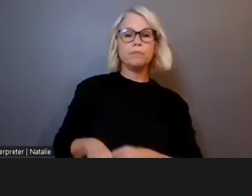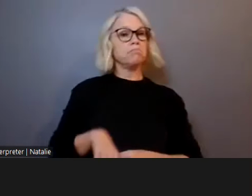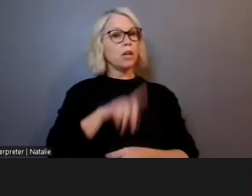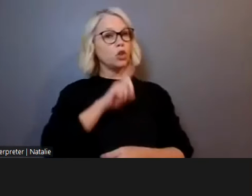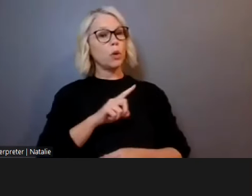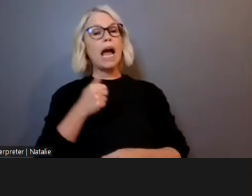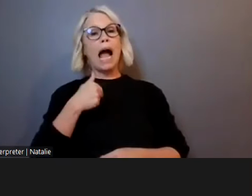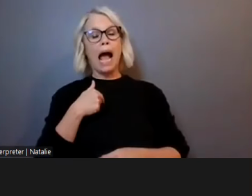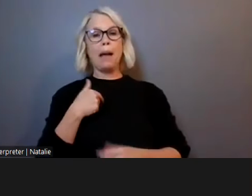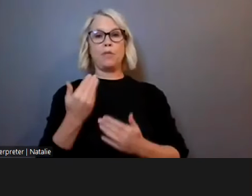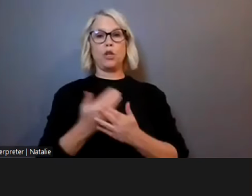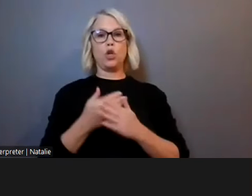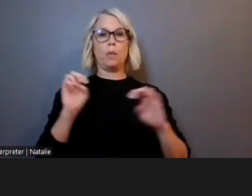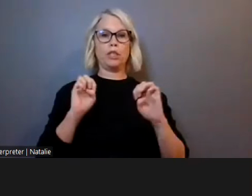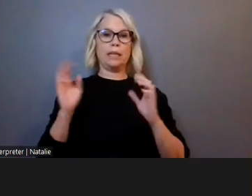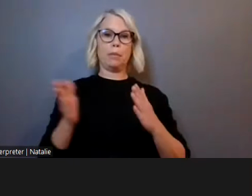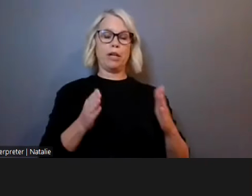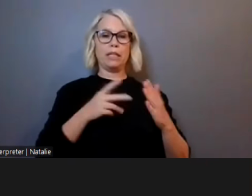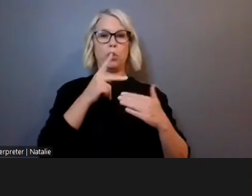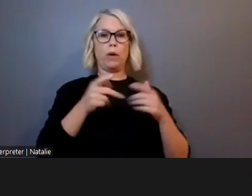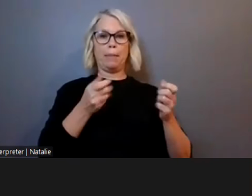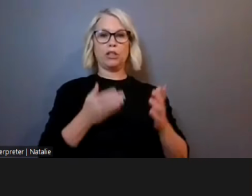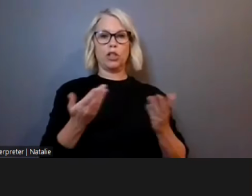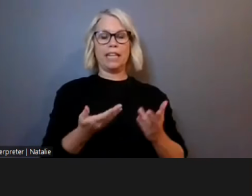I am the emergency preparedness program manager here at the University of Colorado Hospital.